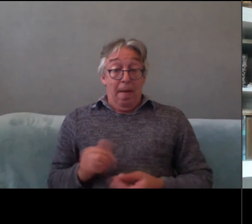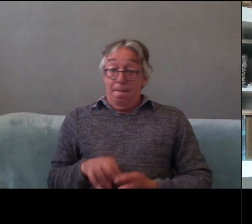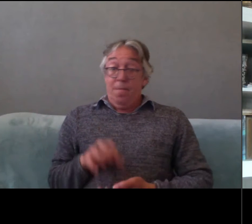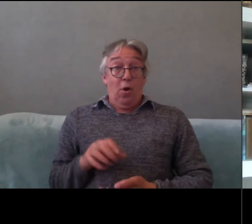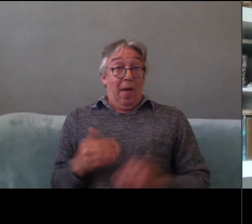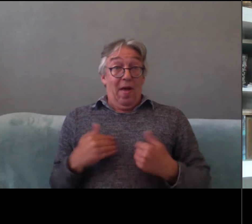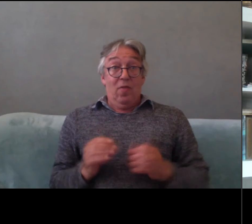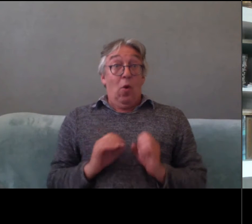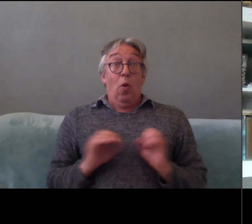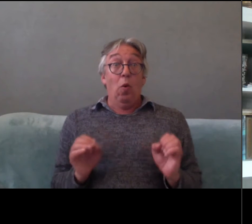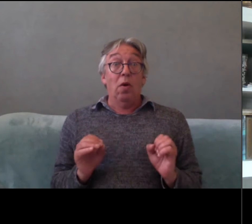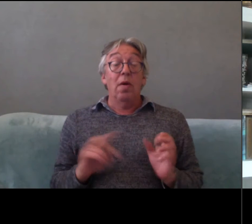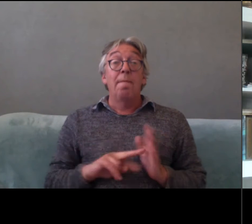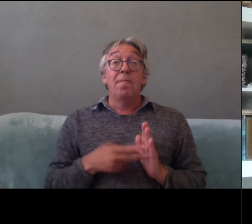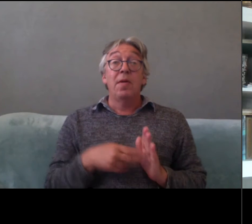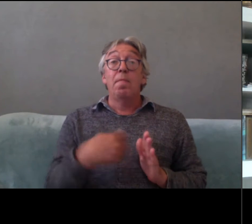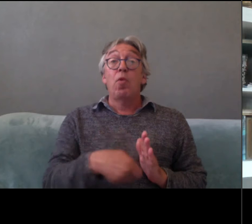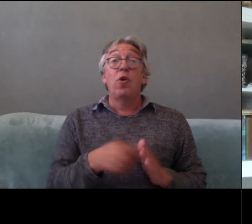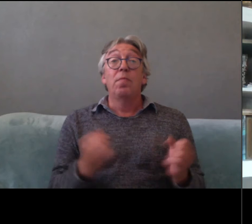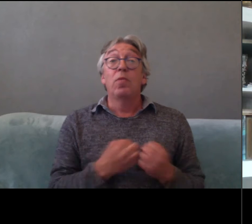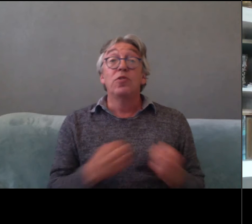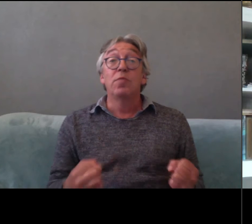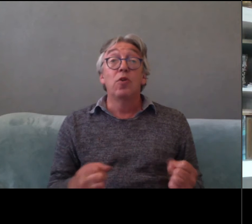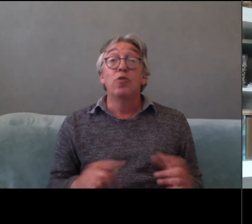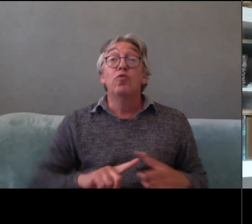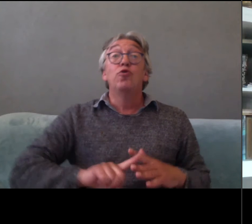it's not possible to get advanced payment.